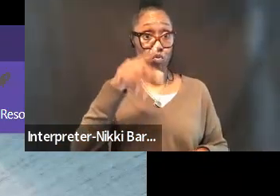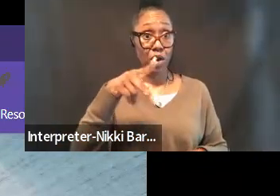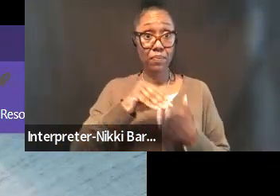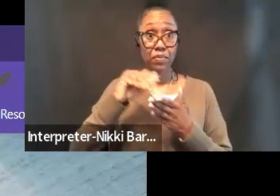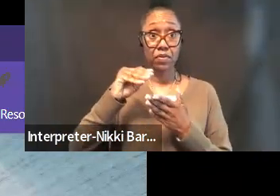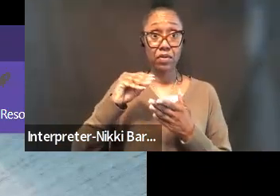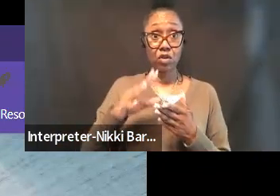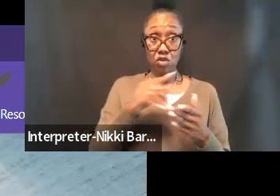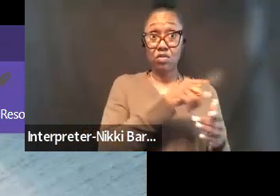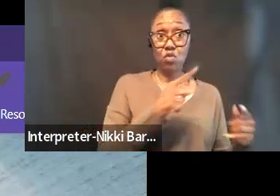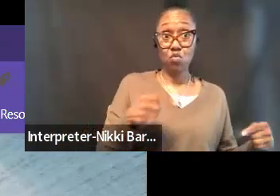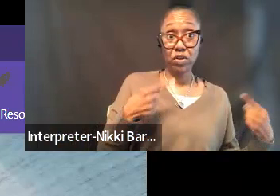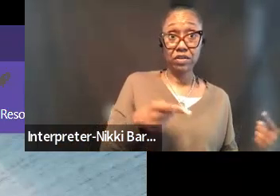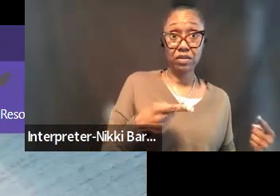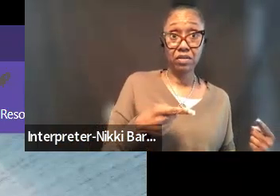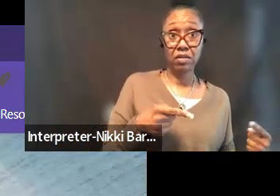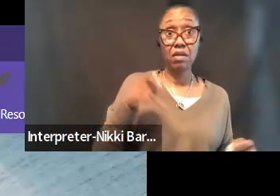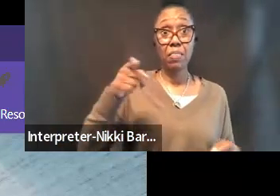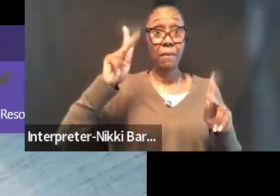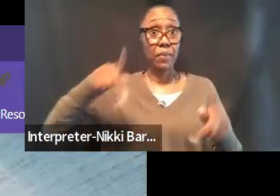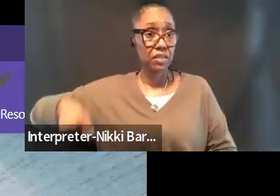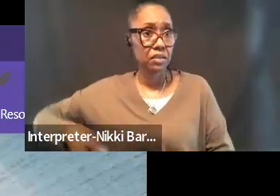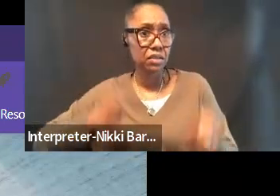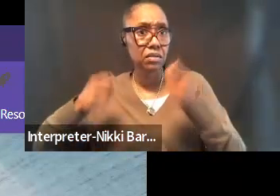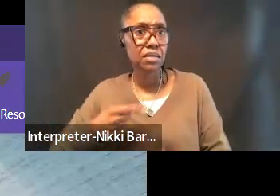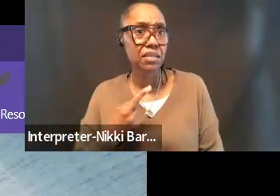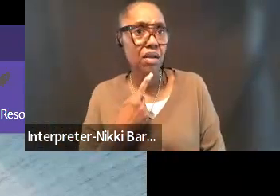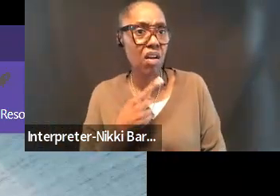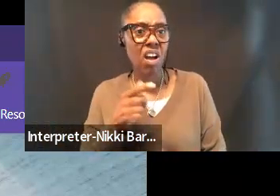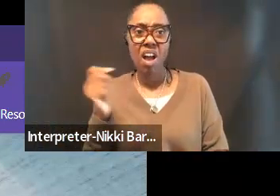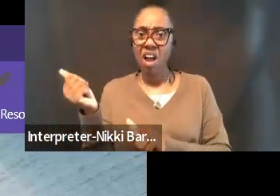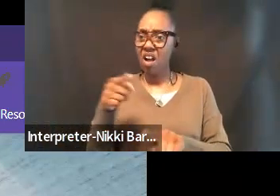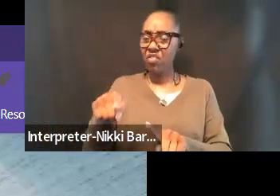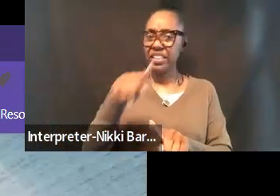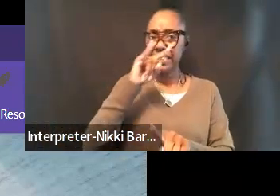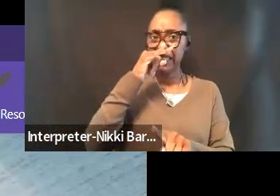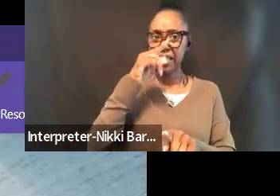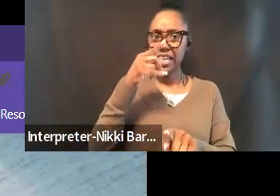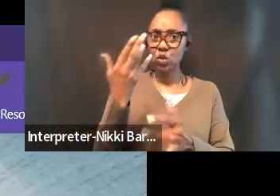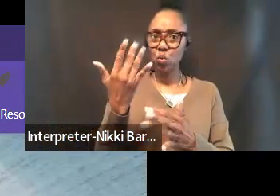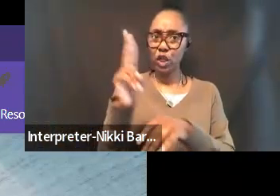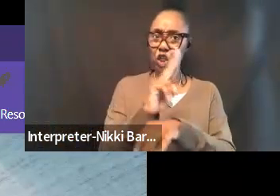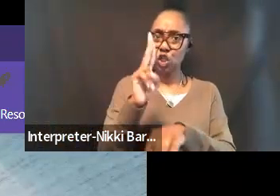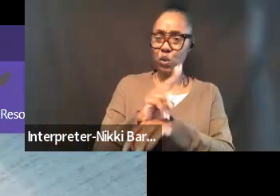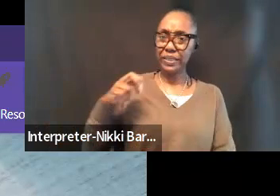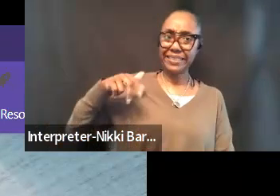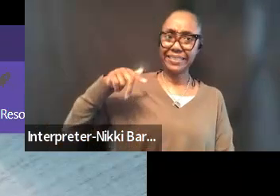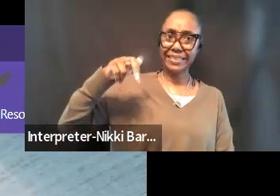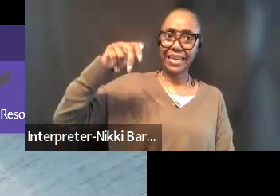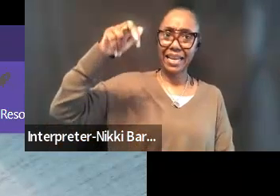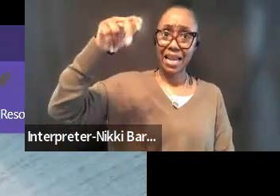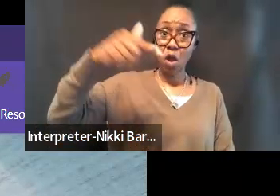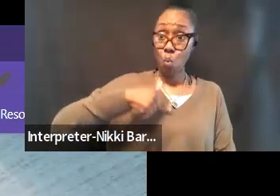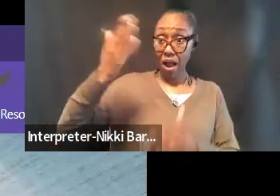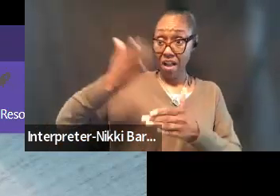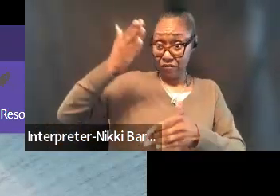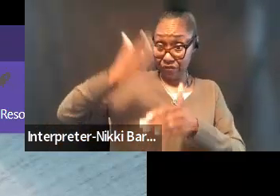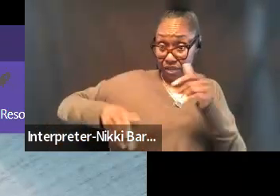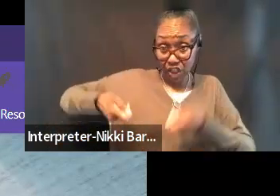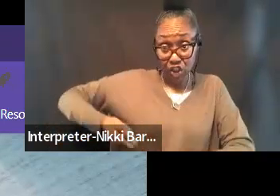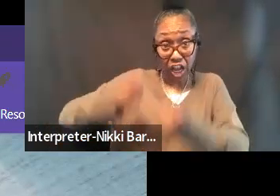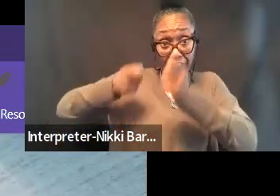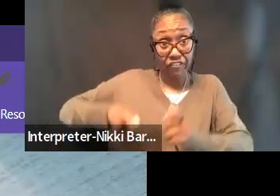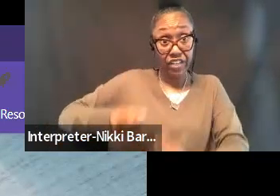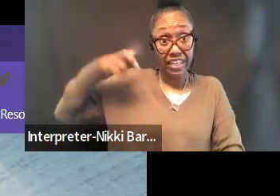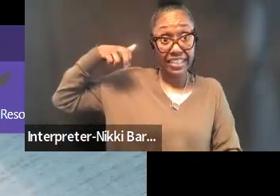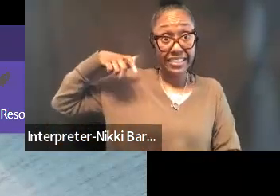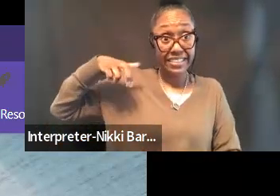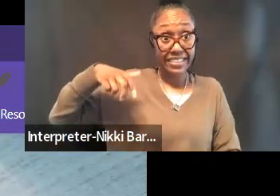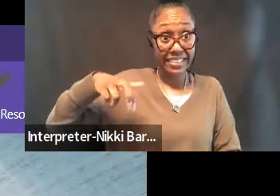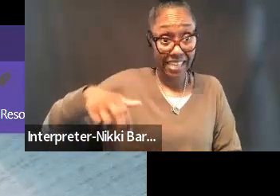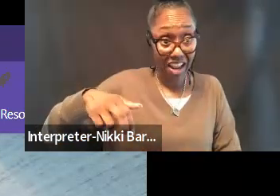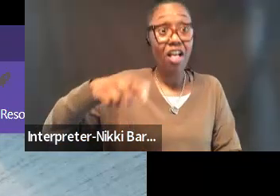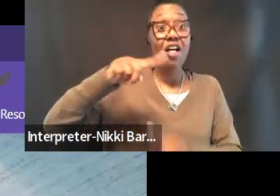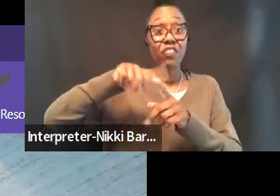And the the person shoveling the snow says all these kids are waiting to use the stairs. When I get through shoveling them off, I will clear the ramp for you.